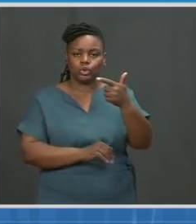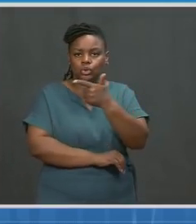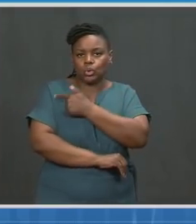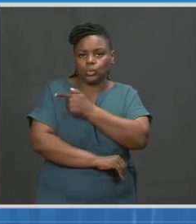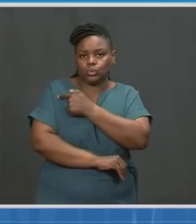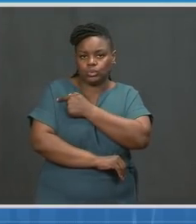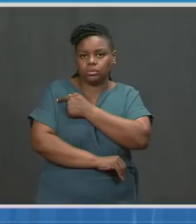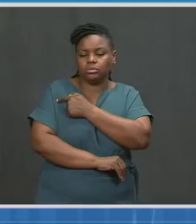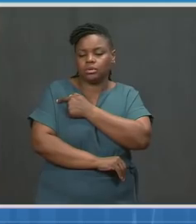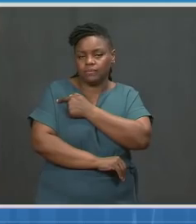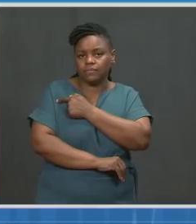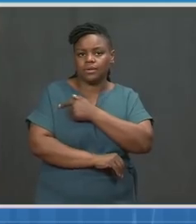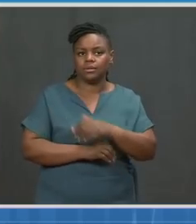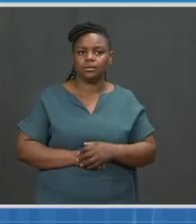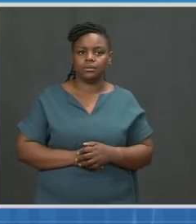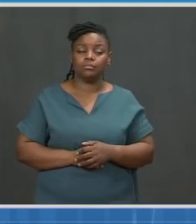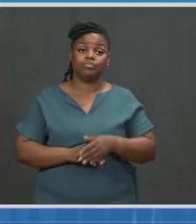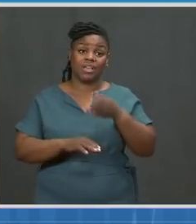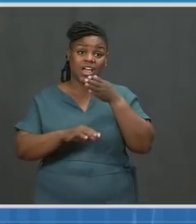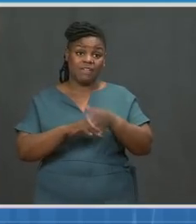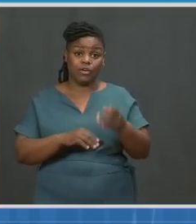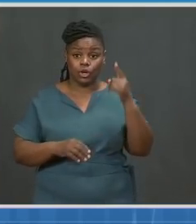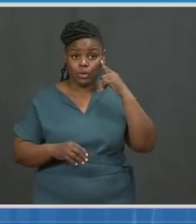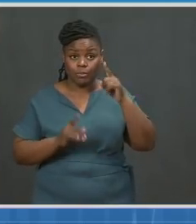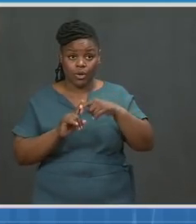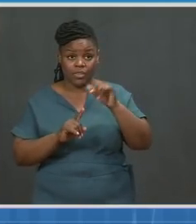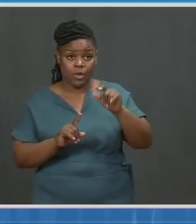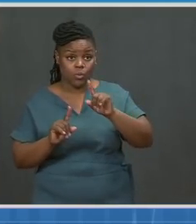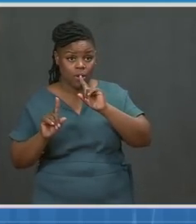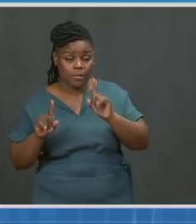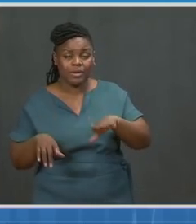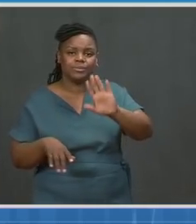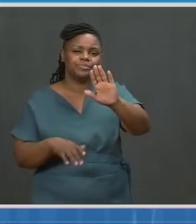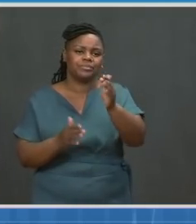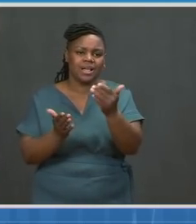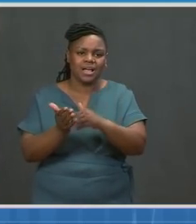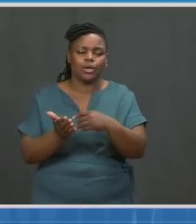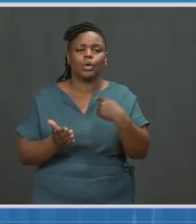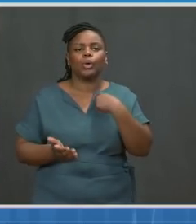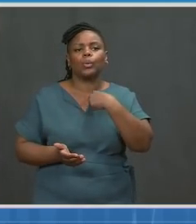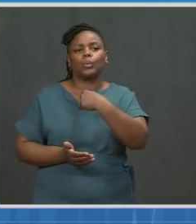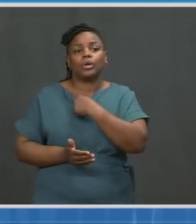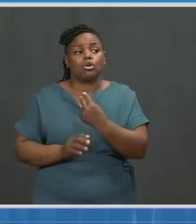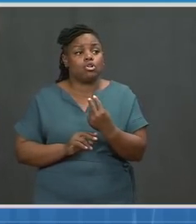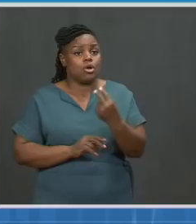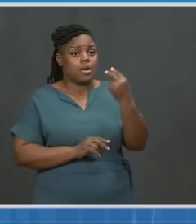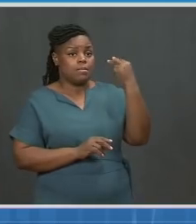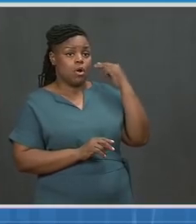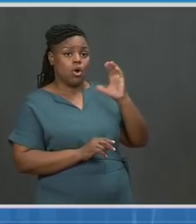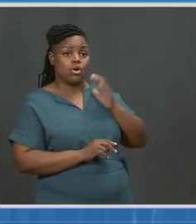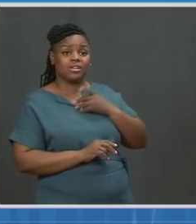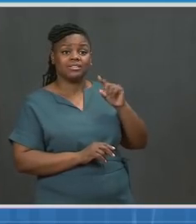And after hearing about these reports, we, again, looked back in our vaccine safety data, and we have not seen any reports of those.